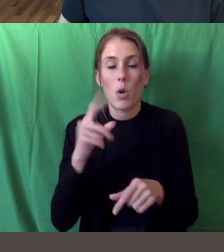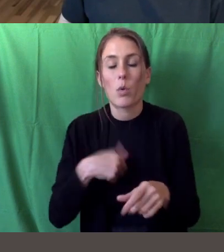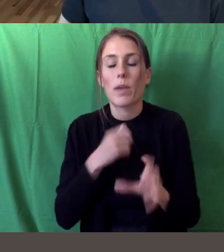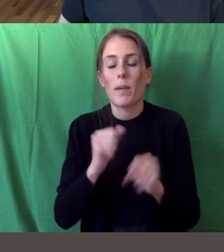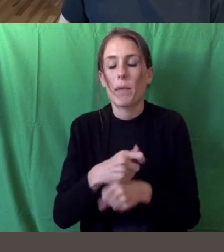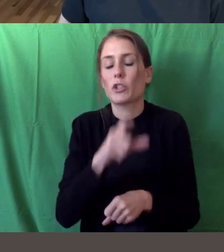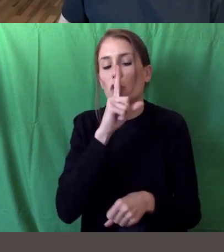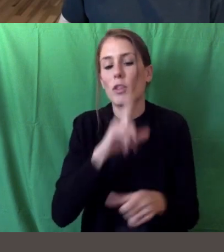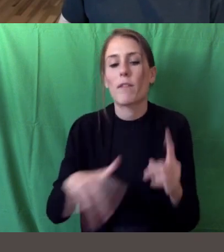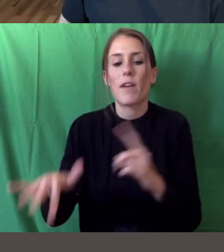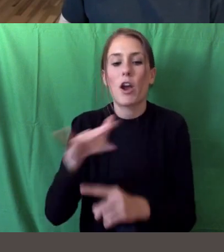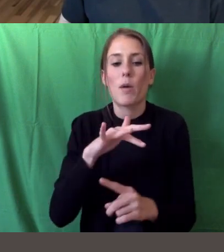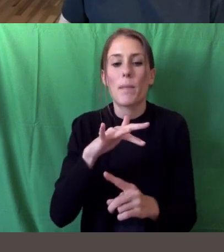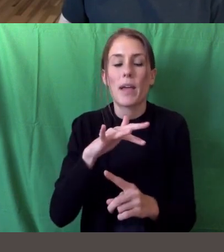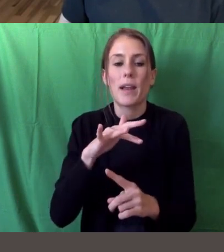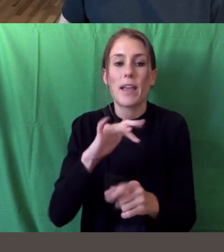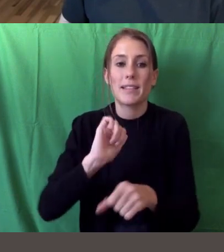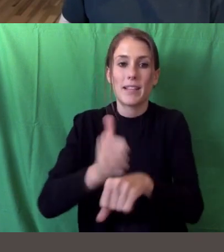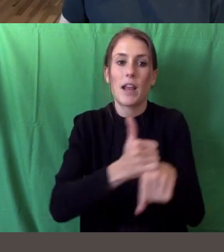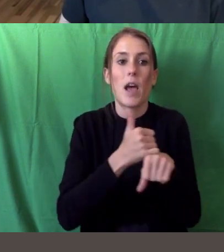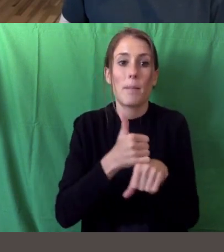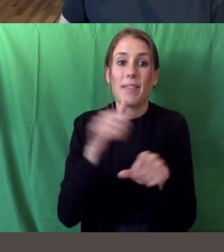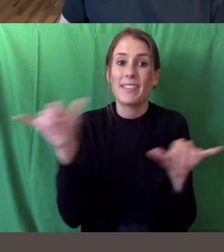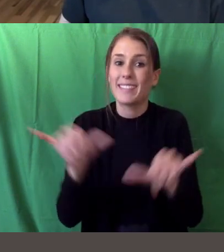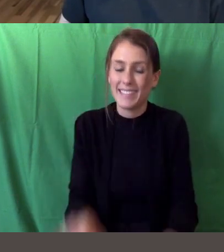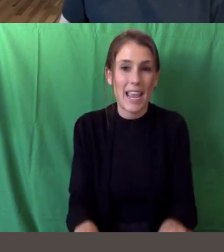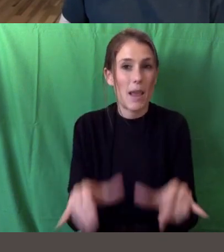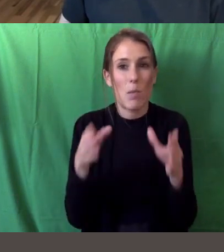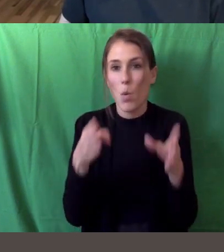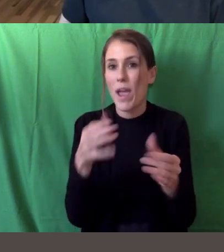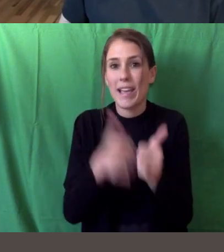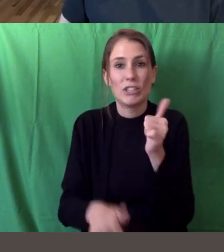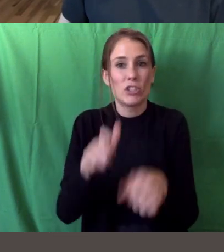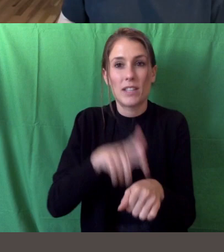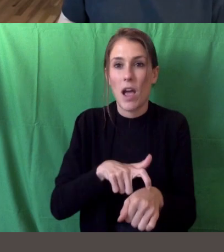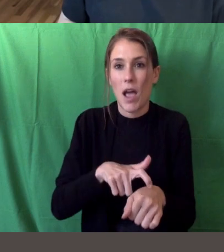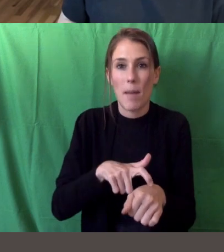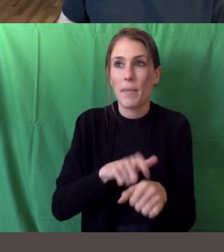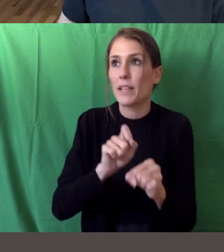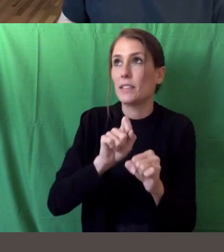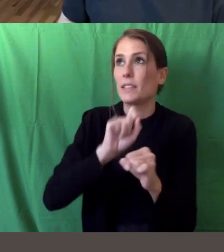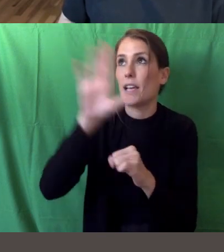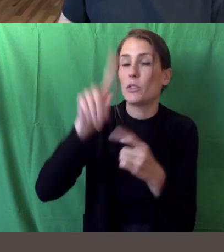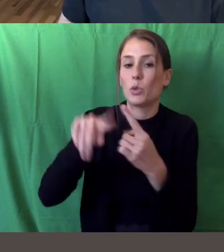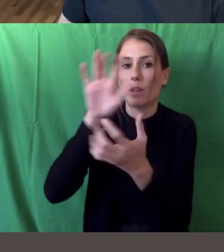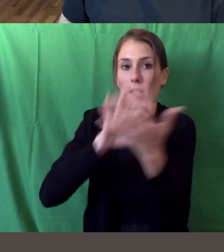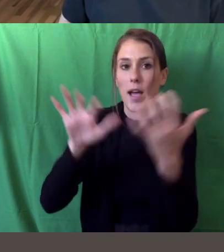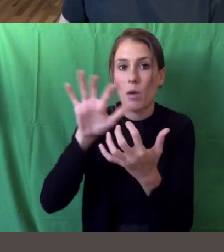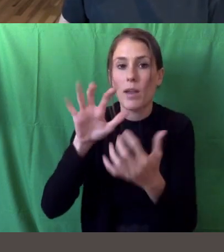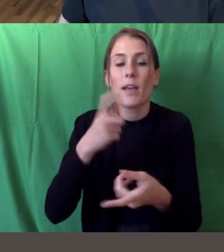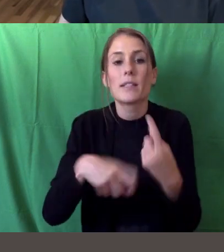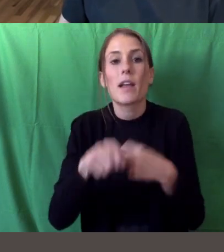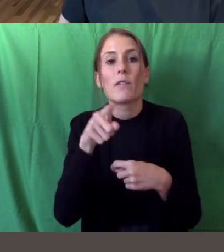that the environment is generated in the same way each time everything is deployed to the cloud. Infrastructure as code also means that instead of you